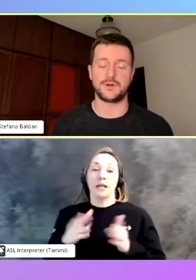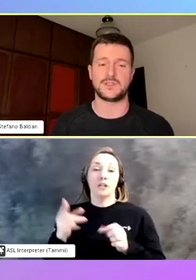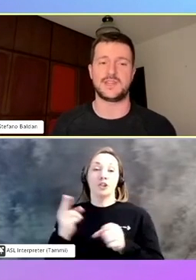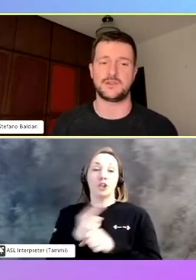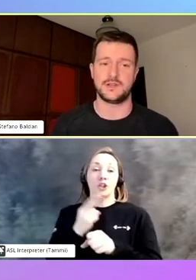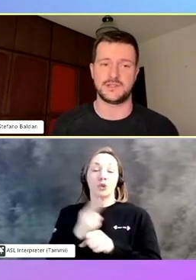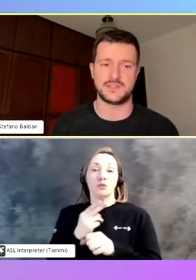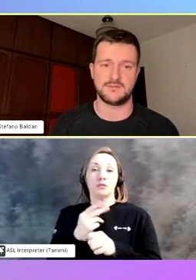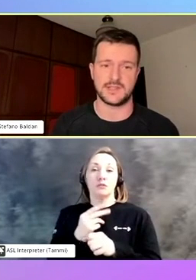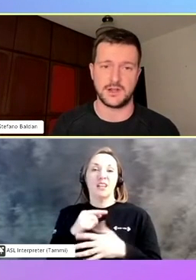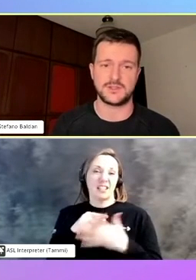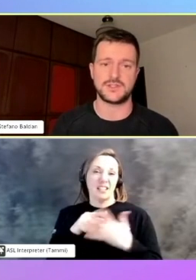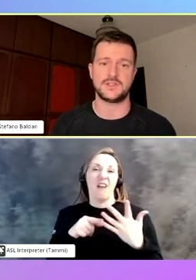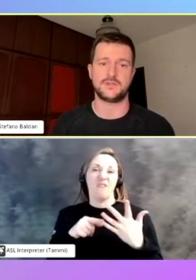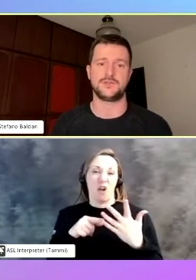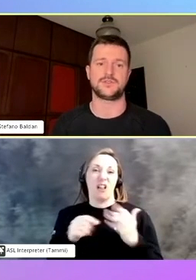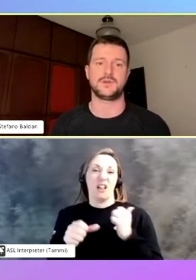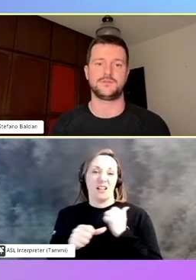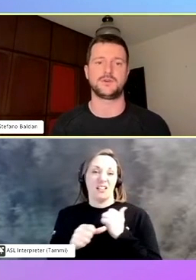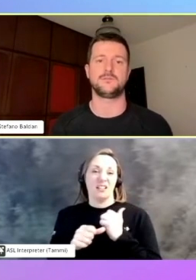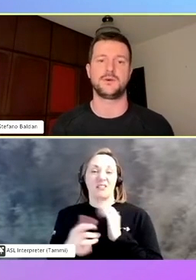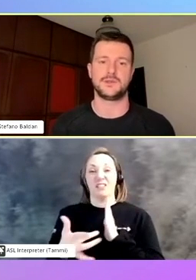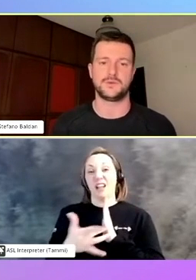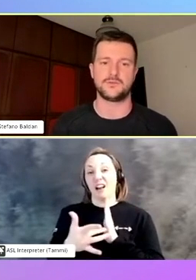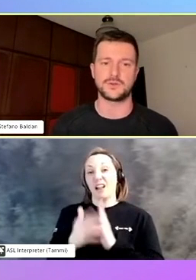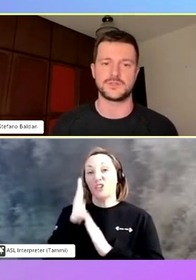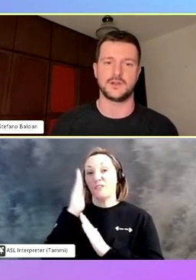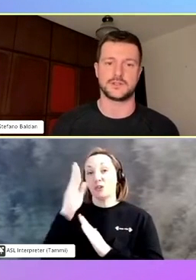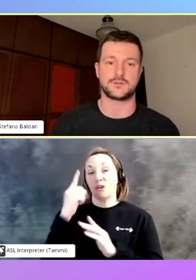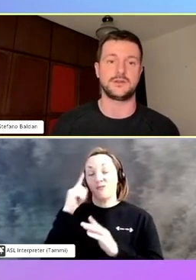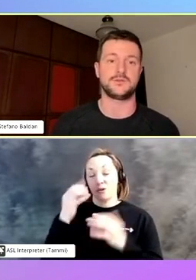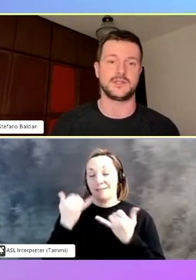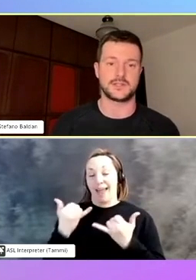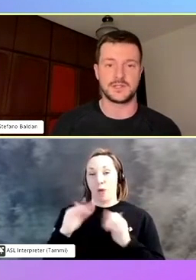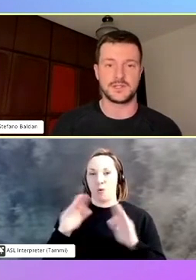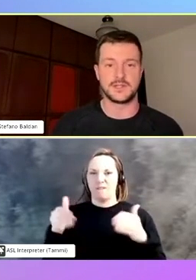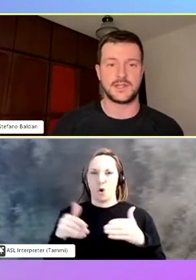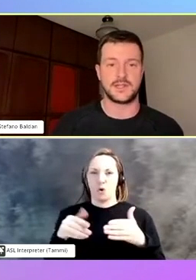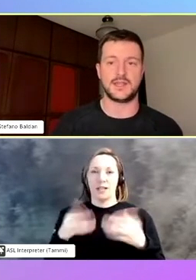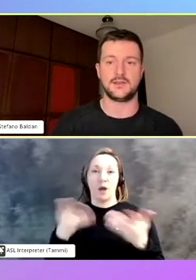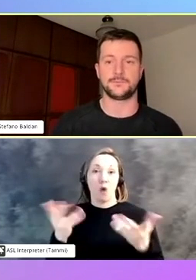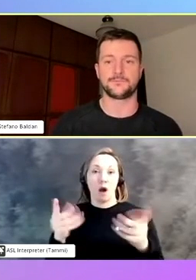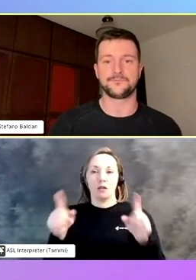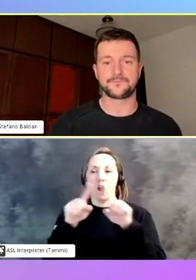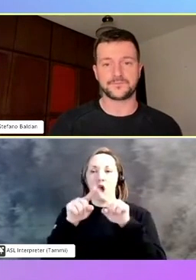Monash there's nothing that you can do that I can do, wonder wonder. On an iPad --